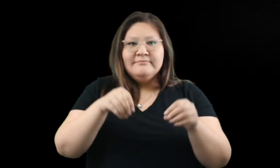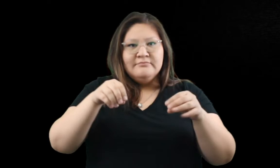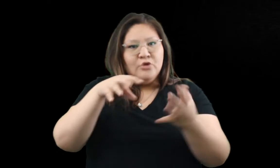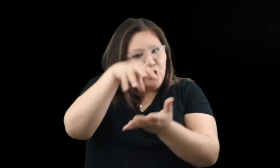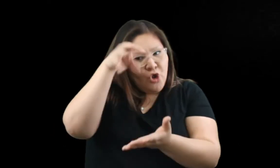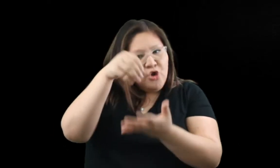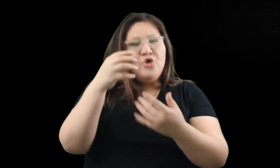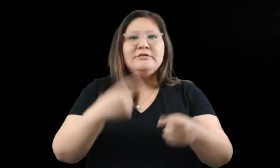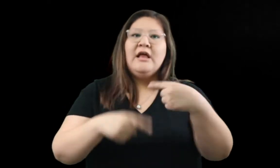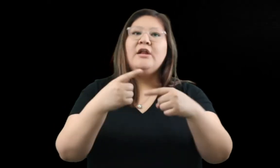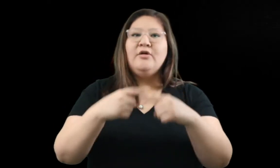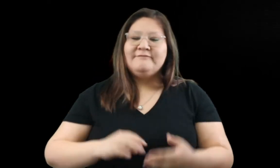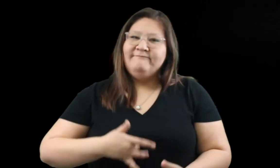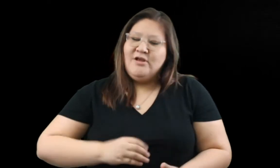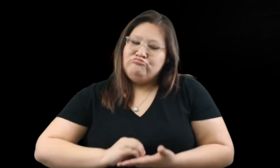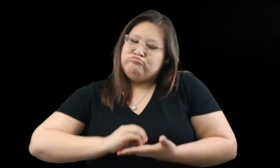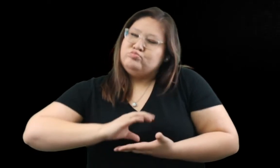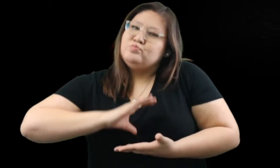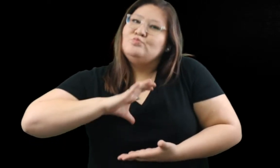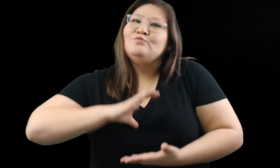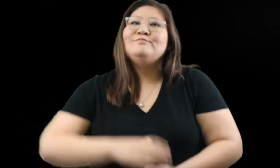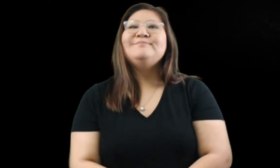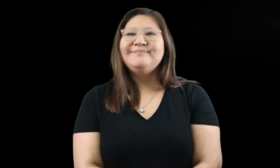That changed me. I felt more confident